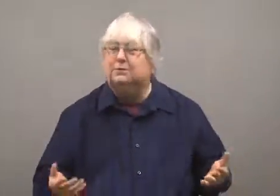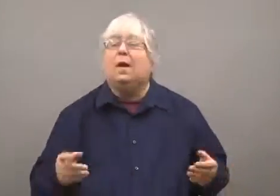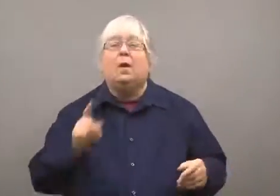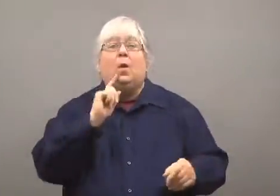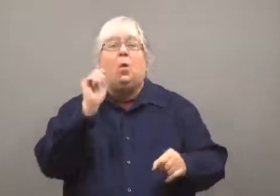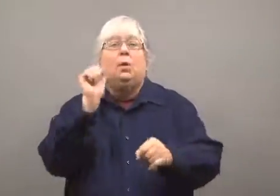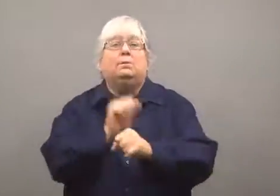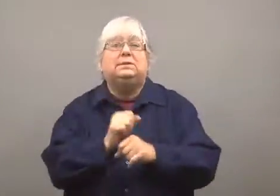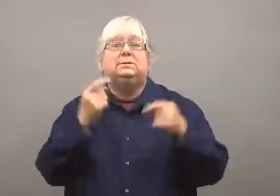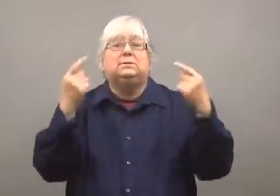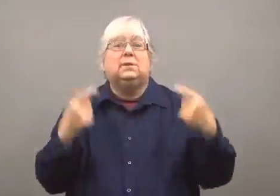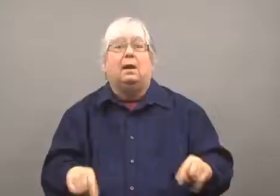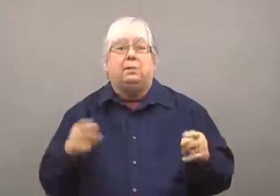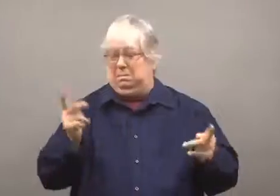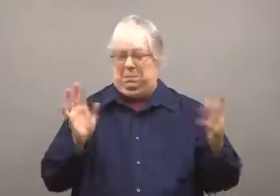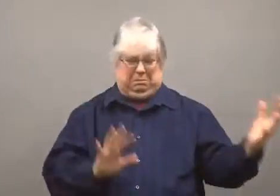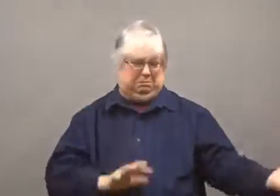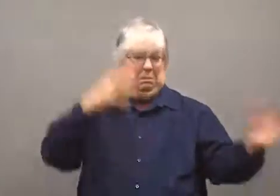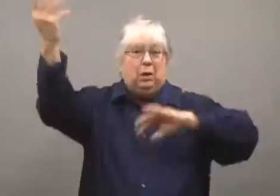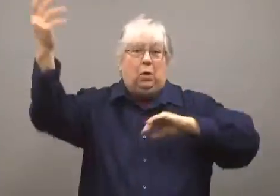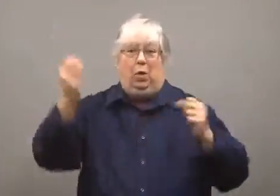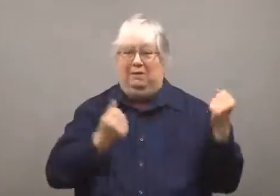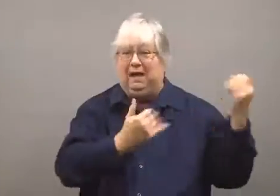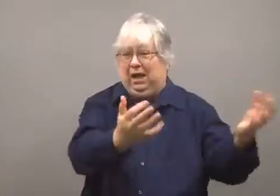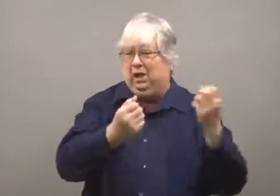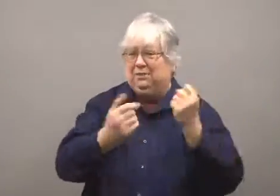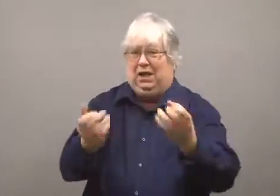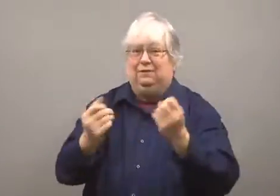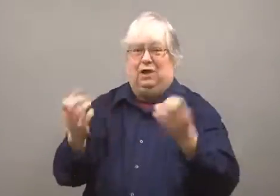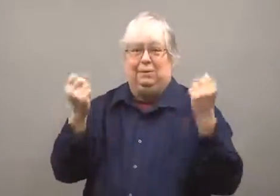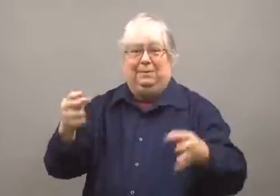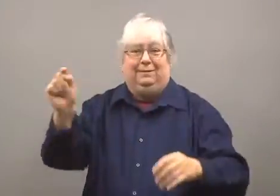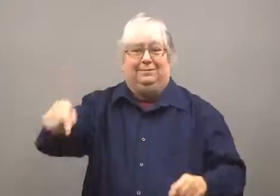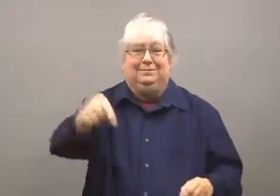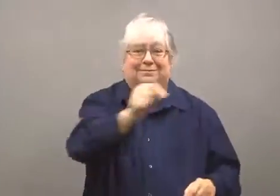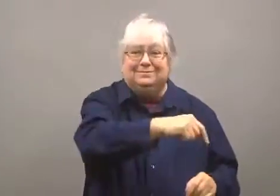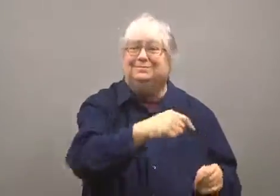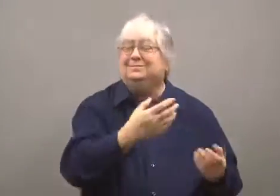That is indeed what happened, people rioted, and many buildings were burned.